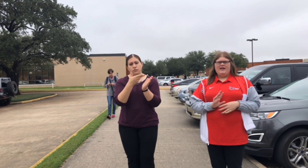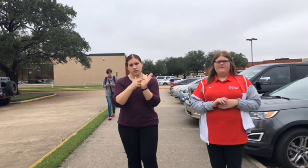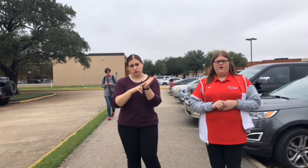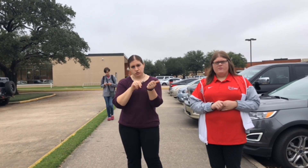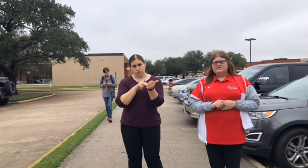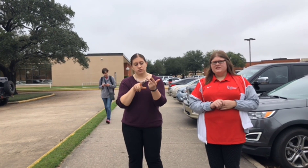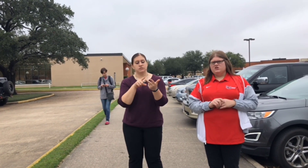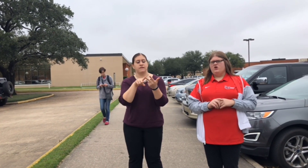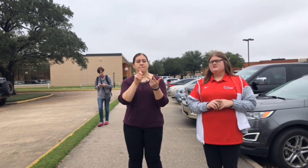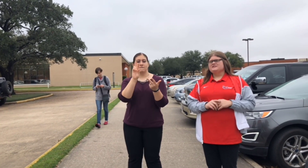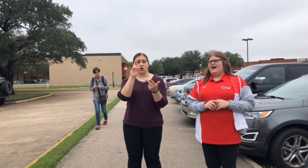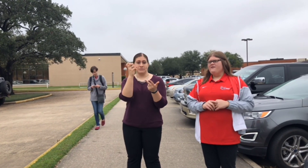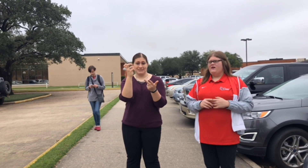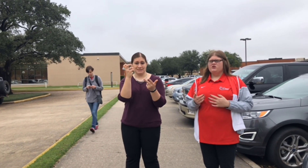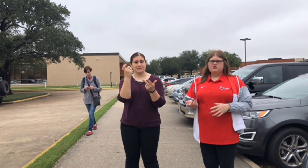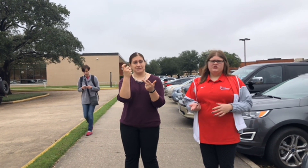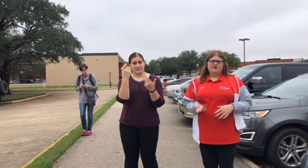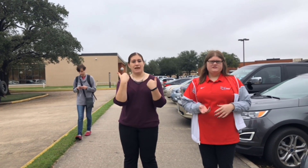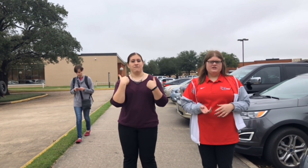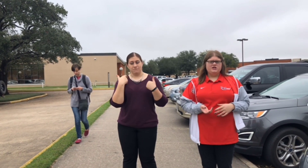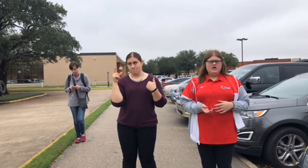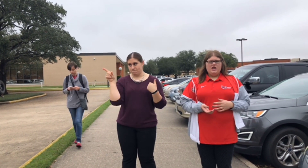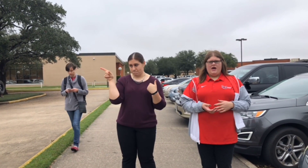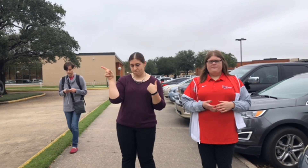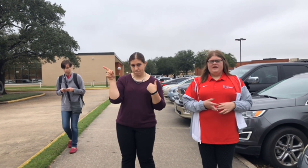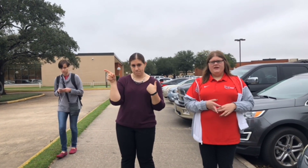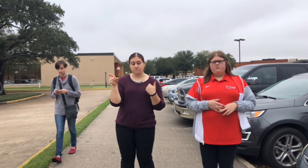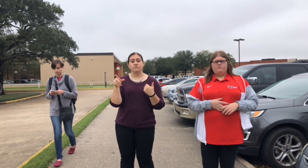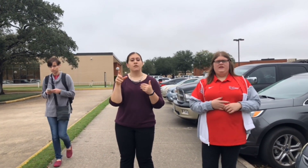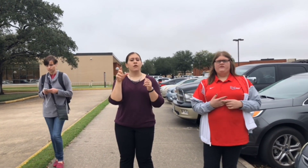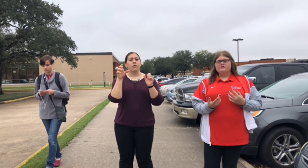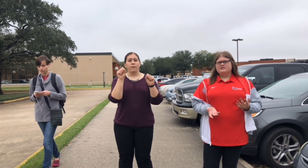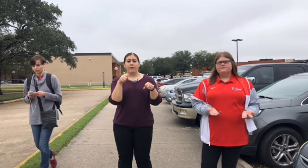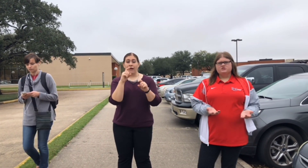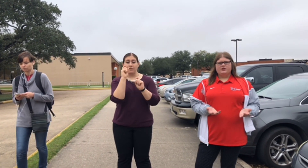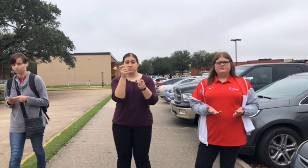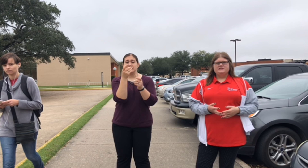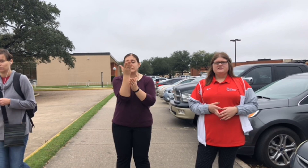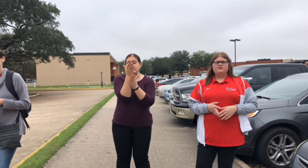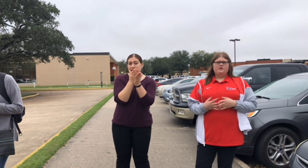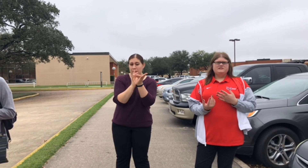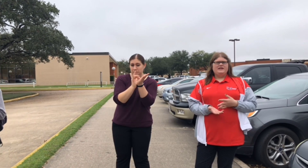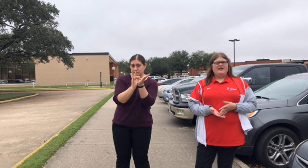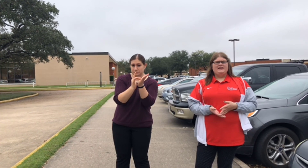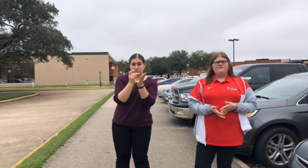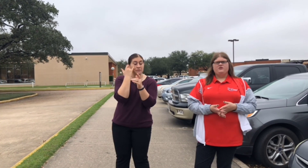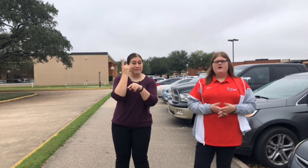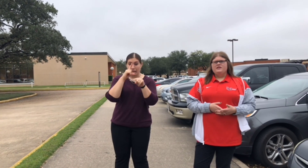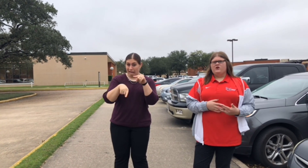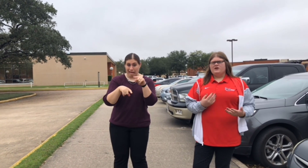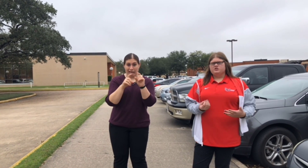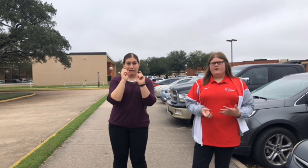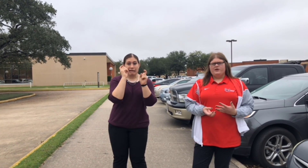pharmacist on staff. They can give you some prescriptions and the ones they can't give you they'll actually write your